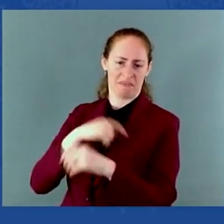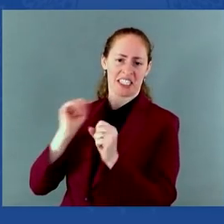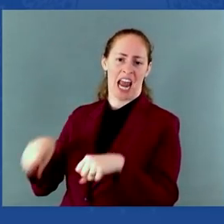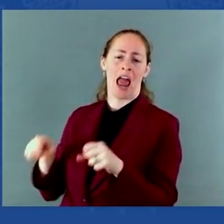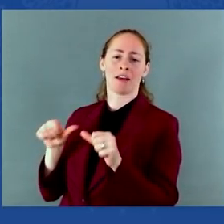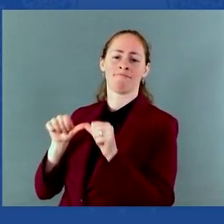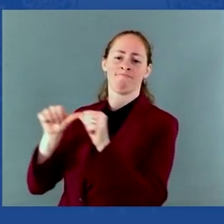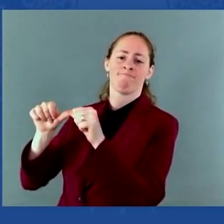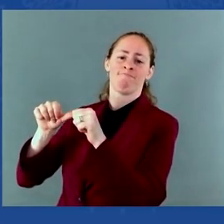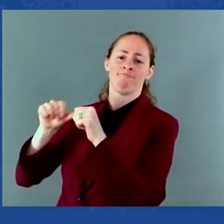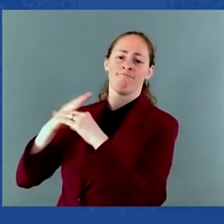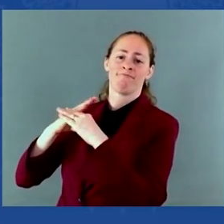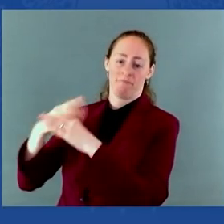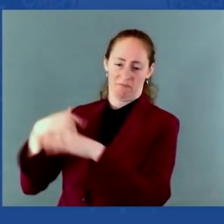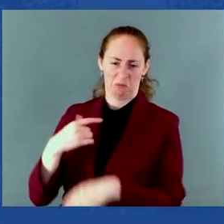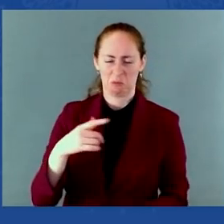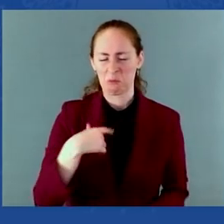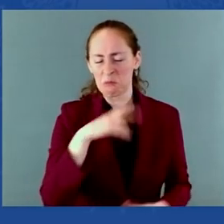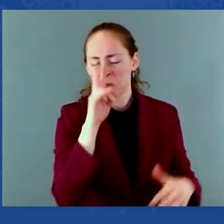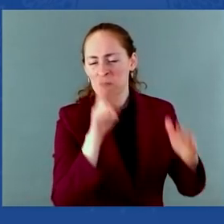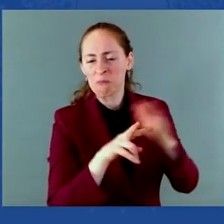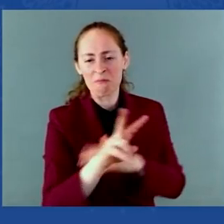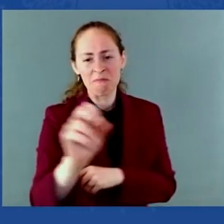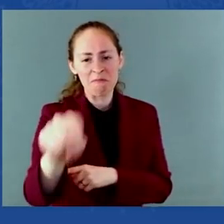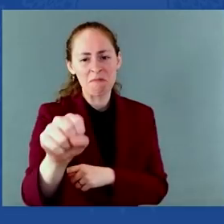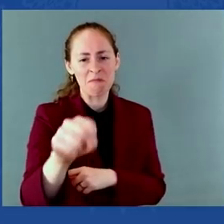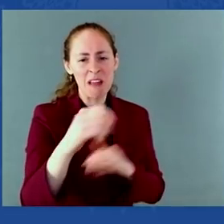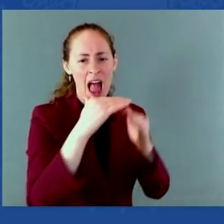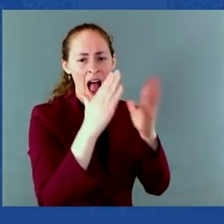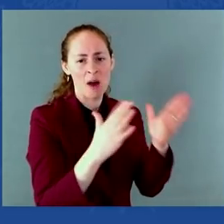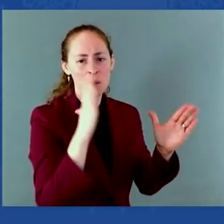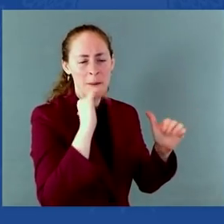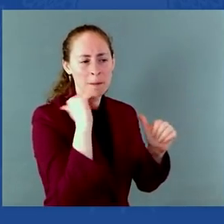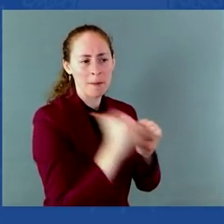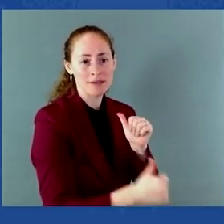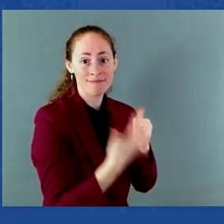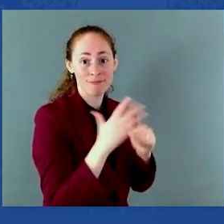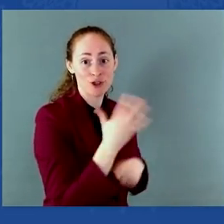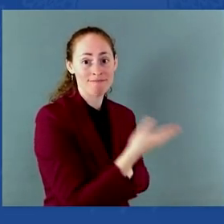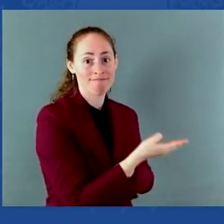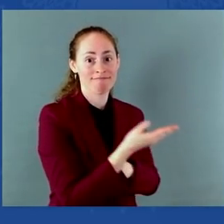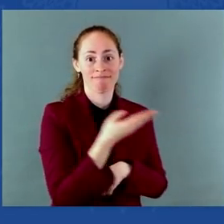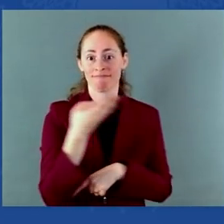And when it passes, it'll go to the Senate. I think we'll get it passed within a week. And it's fully paid for.